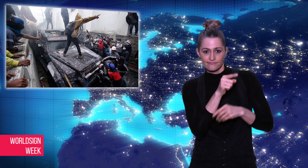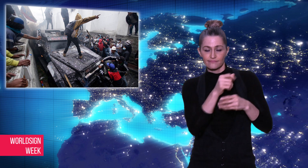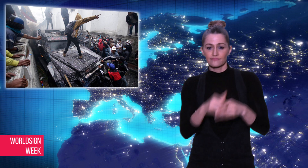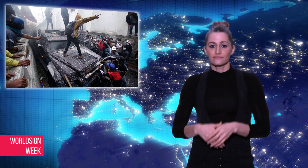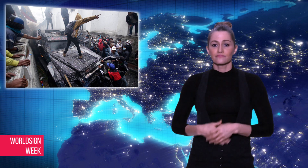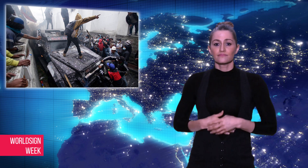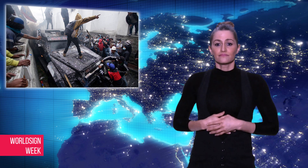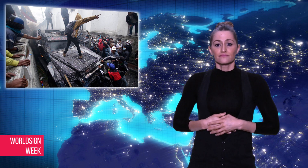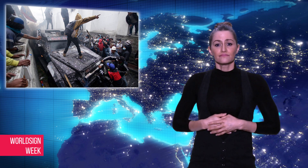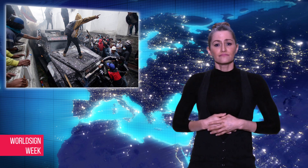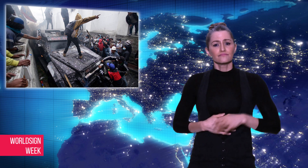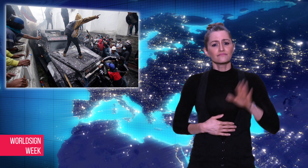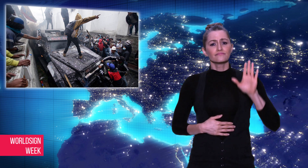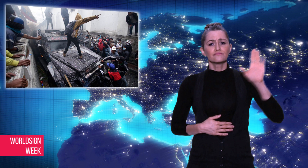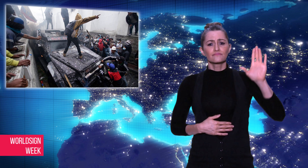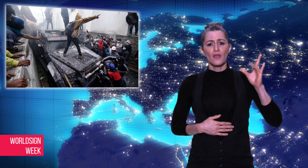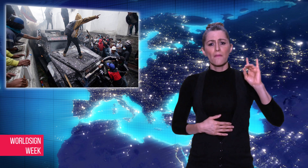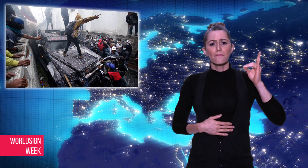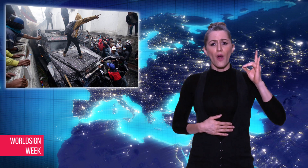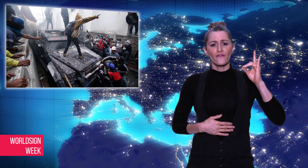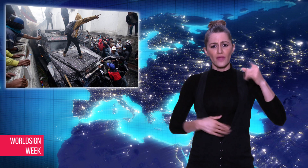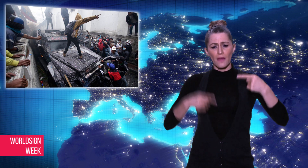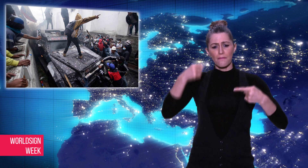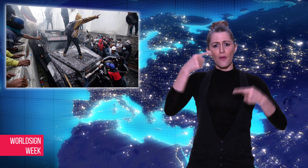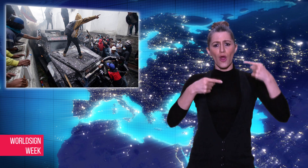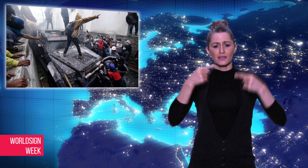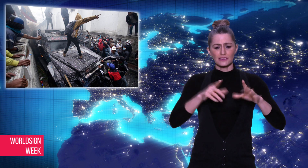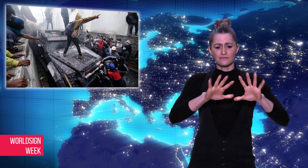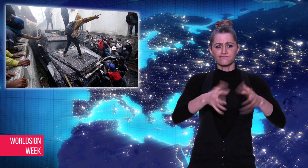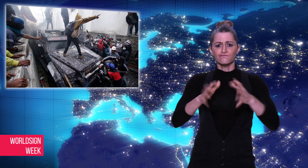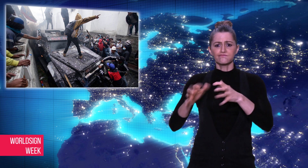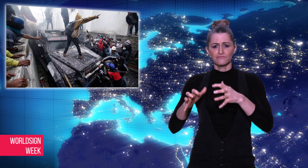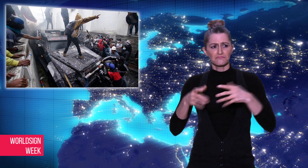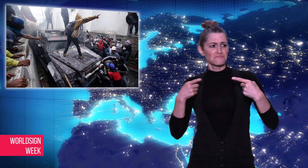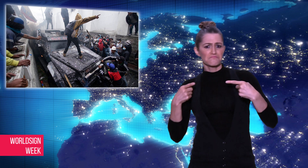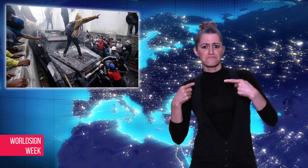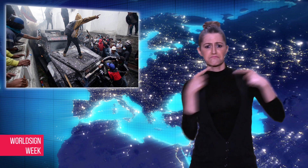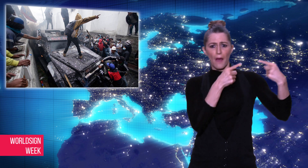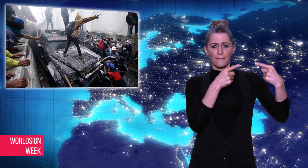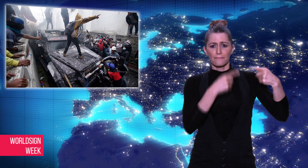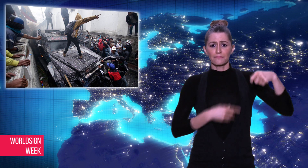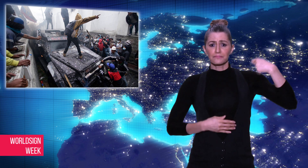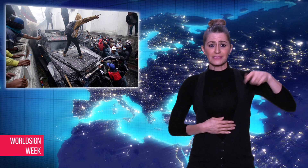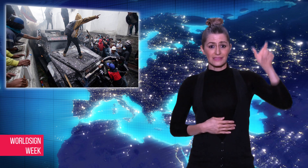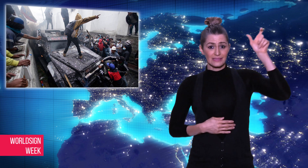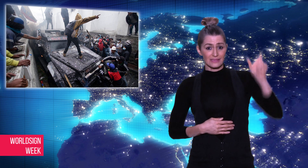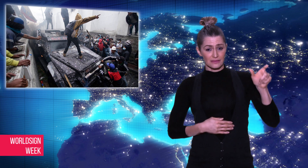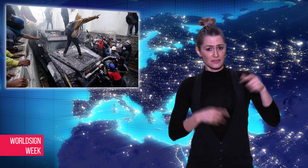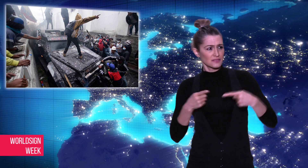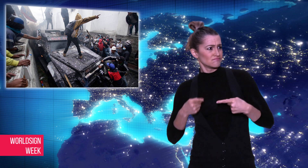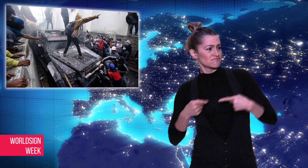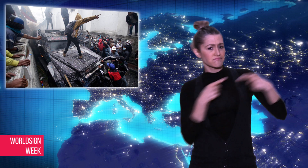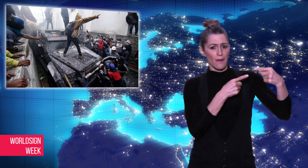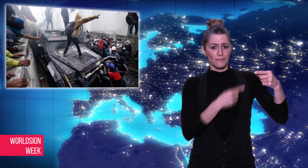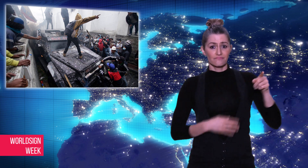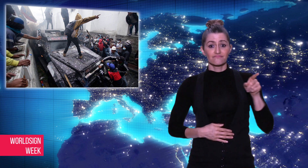data were manipulated and altered.